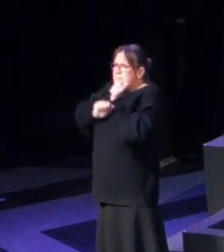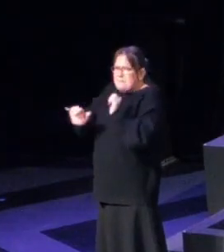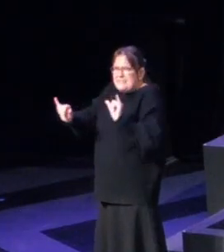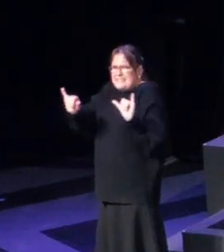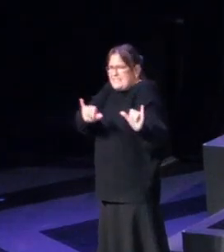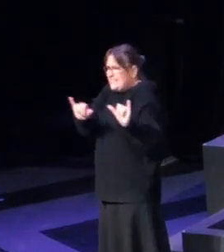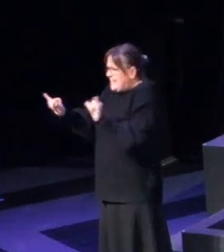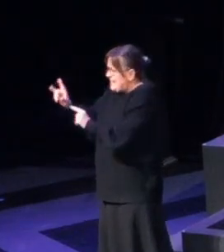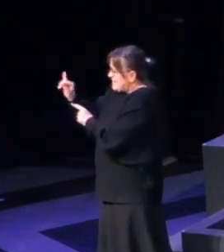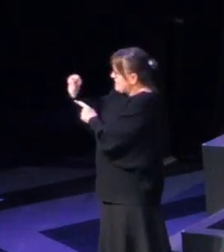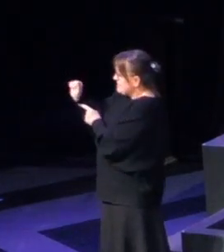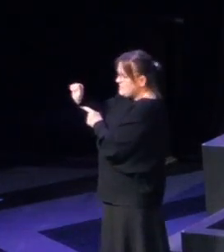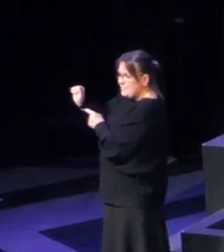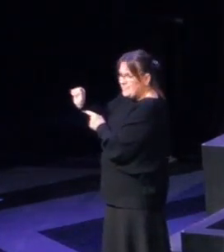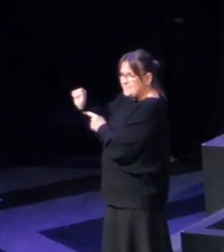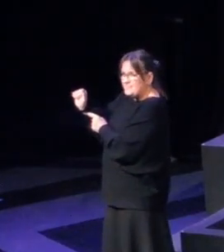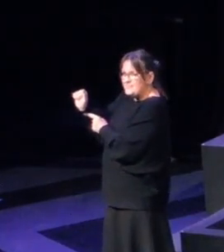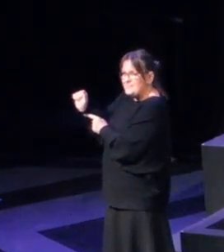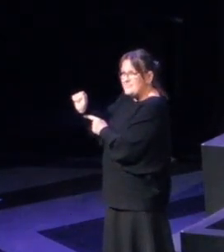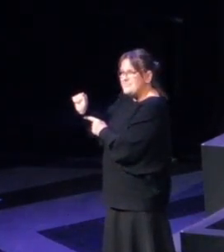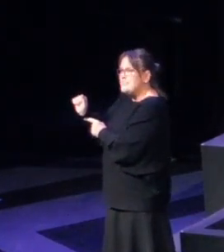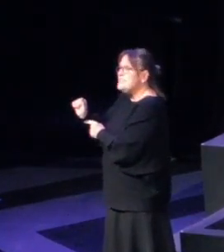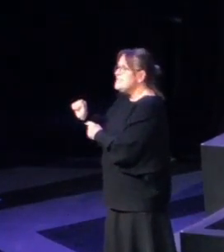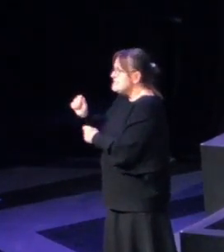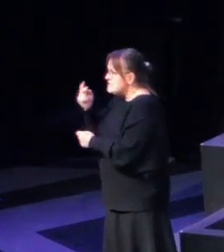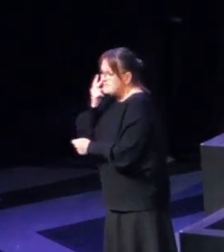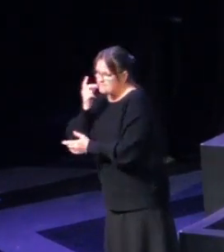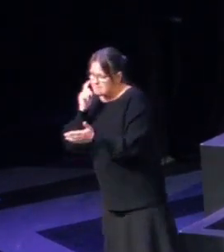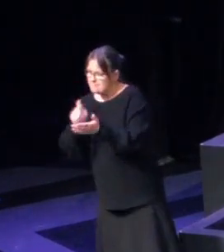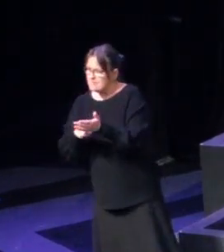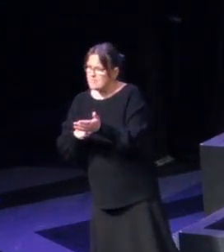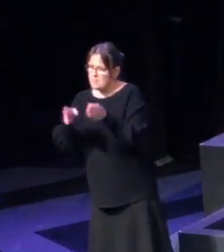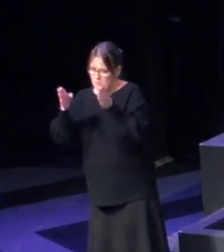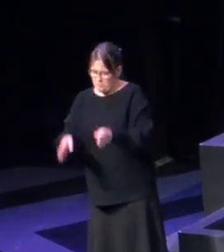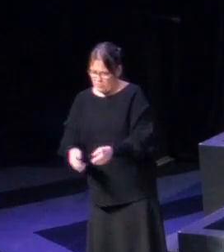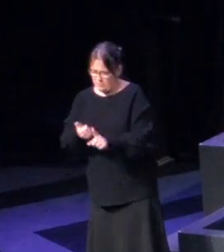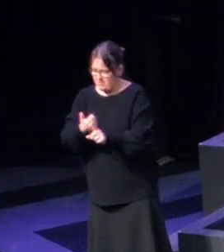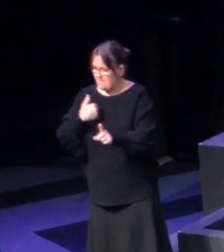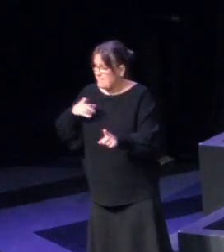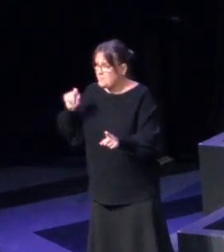Be like Lisa and see that a person with a disability has diverse abilities.